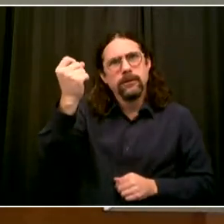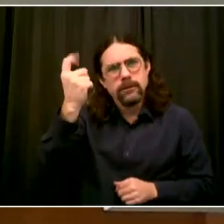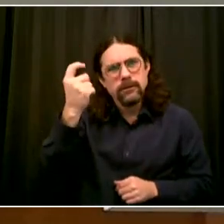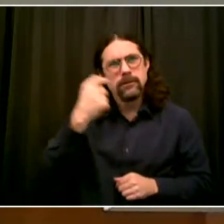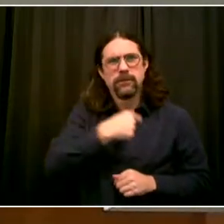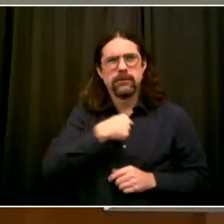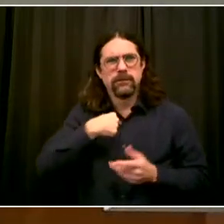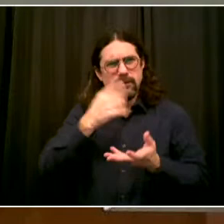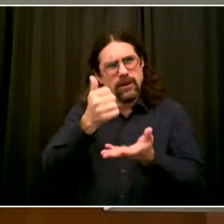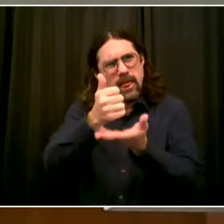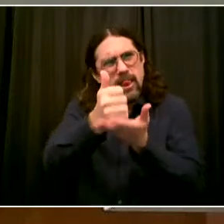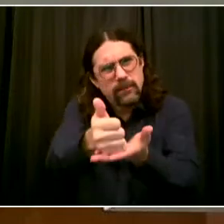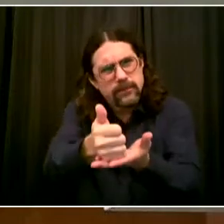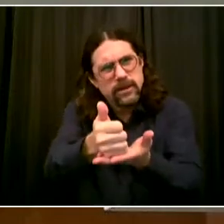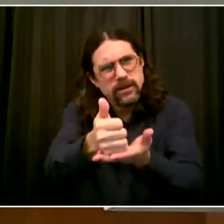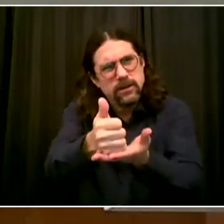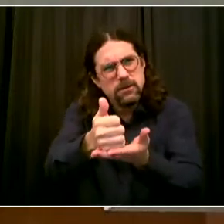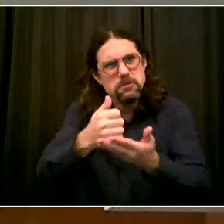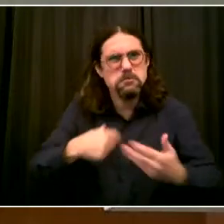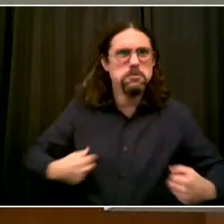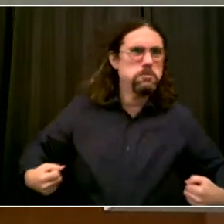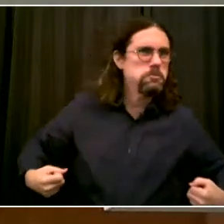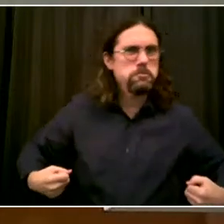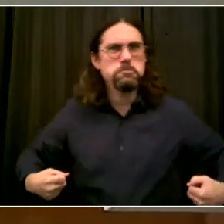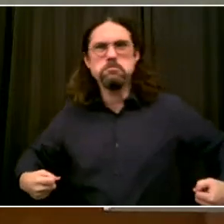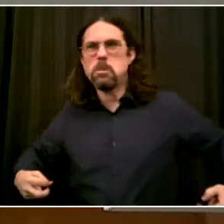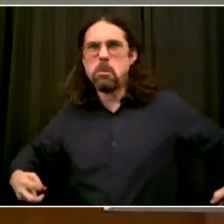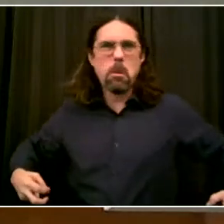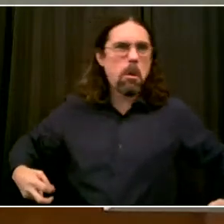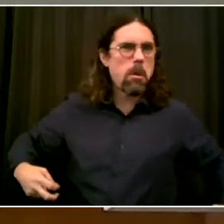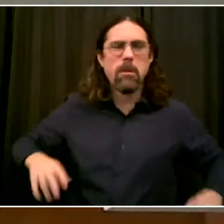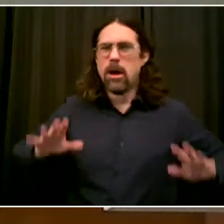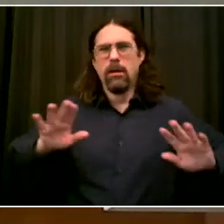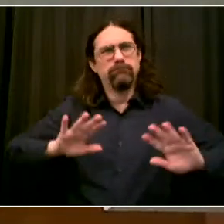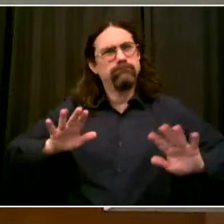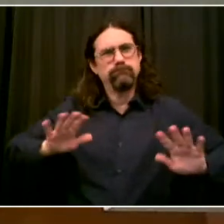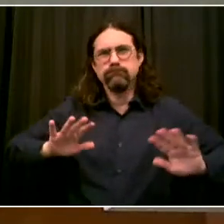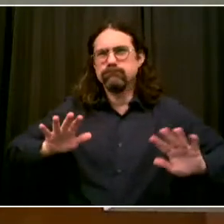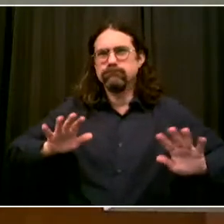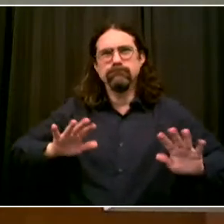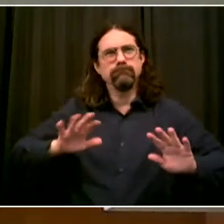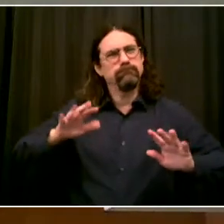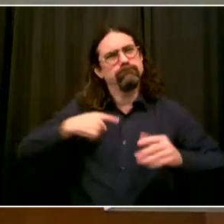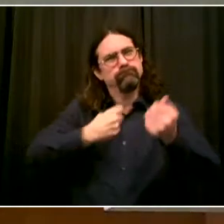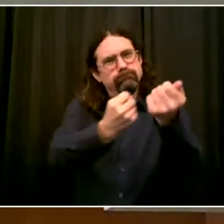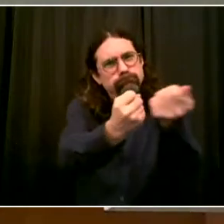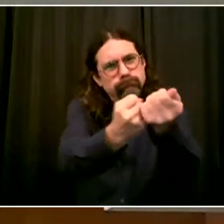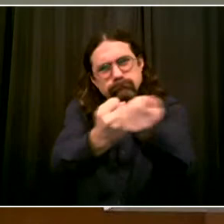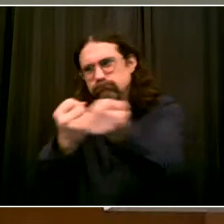MILLION CALLS TO NEW YORKERS OFFERING SERVICES, INCLUDING OUR FREE HOTEL PPROGRAM. ININDD AITION TO